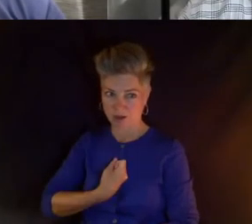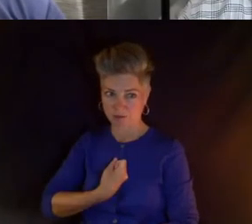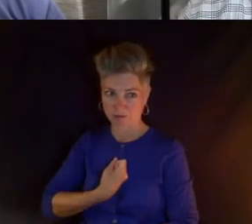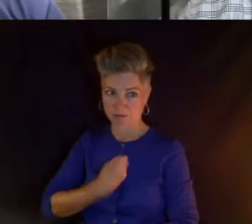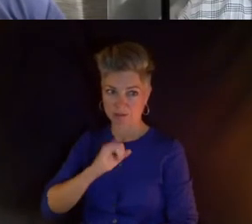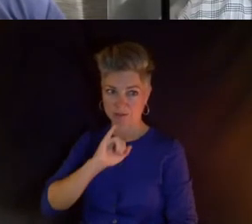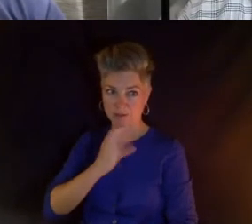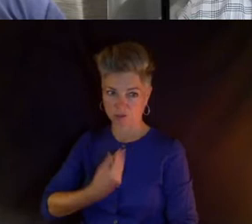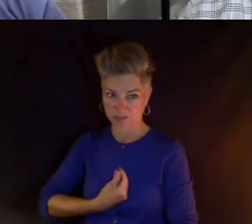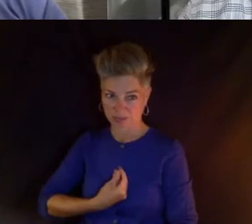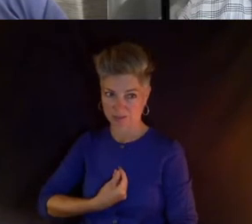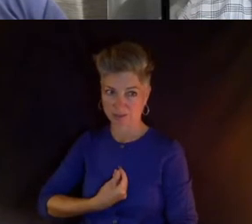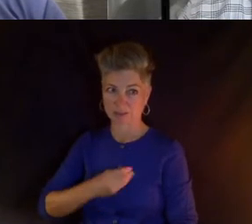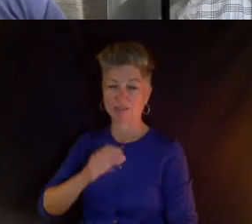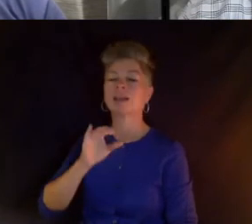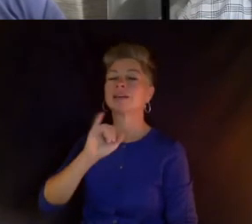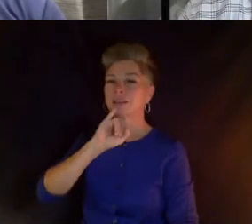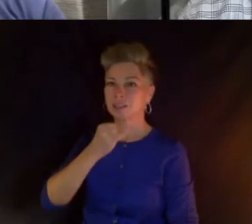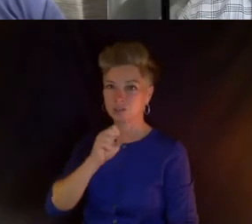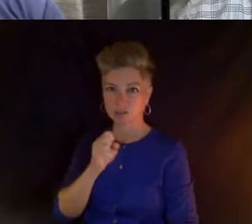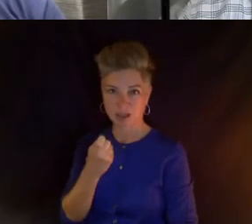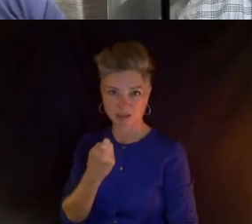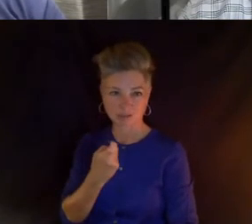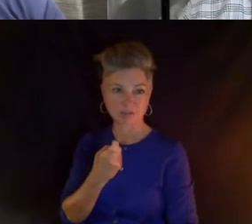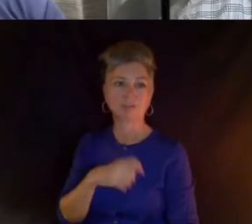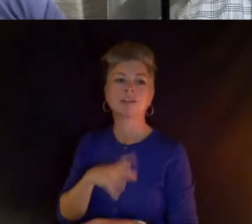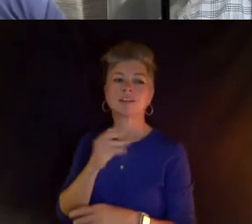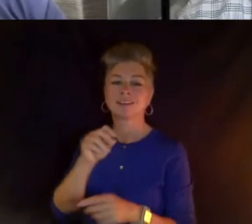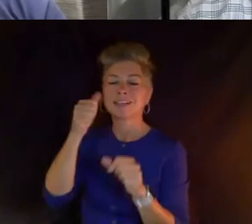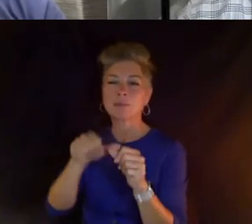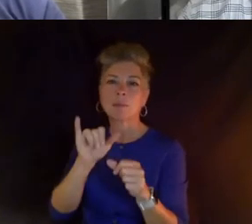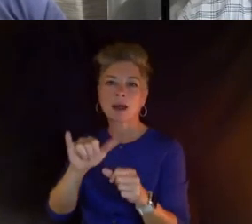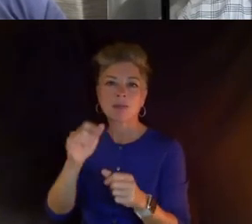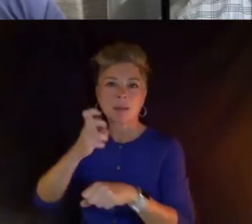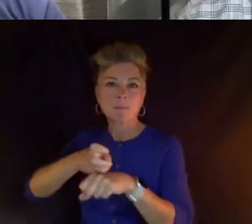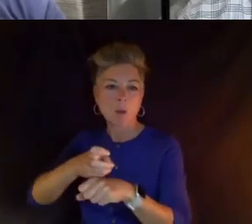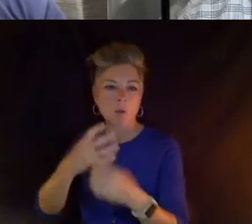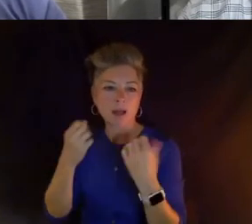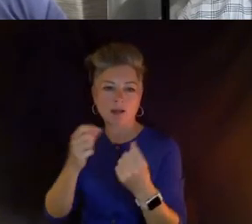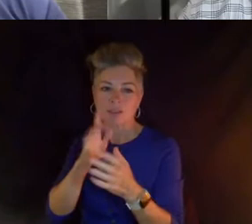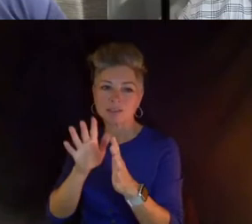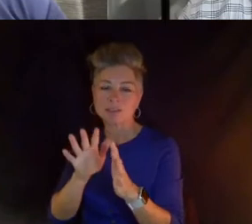with your endocrinologist, but keeping in mind that bone health is really important, especially as a teen, you wanna make sure